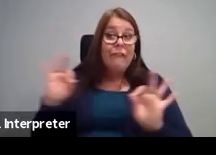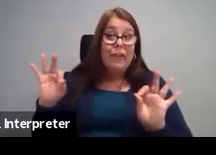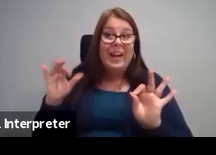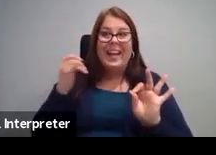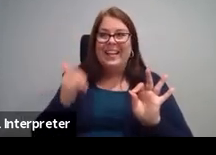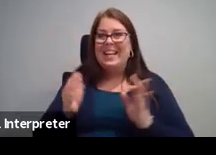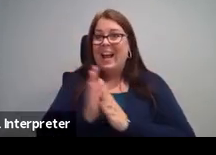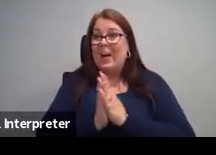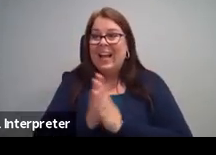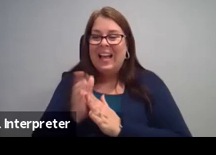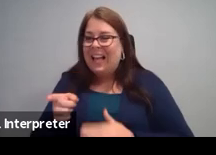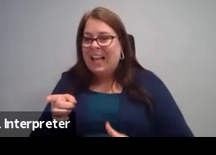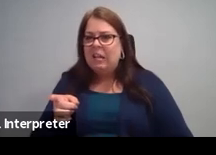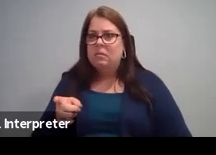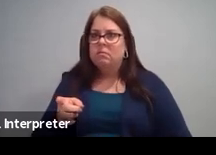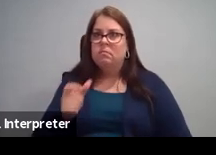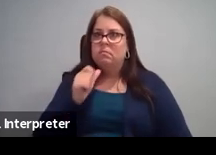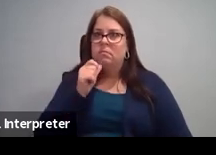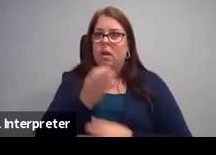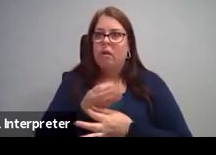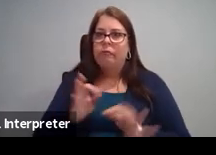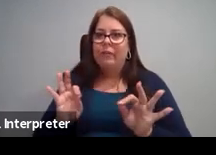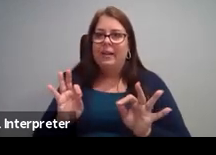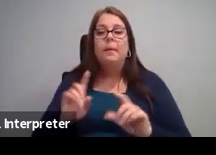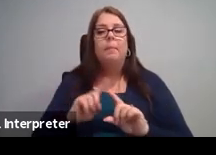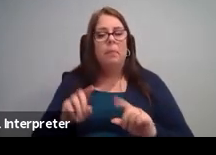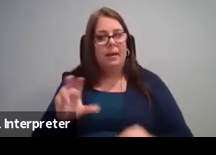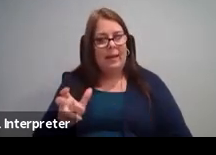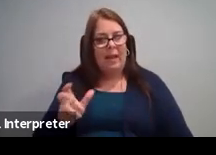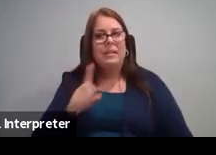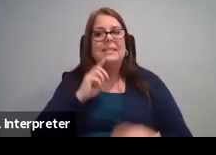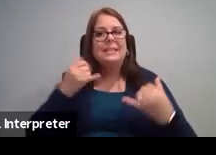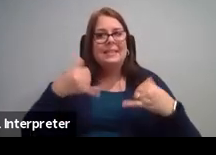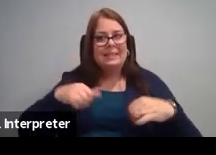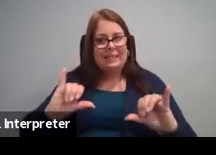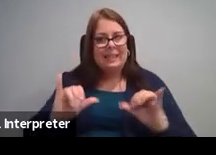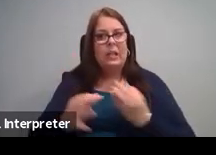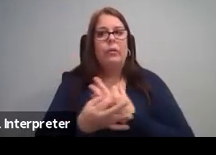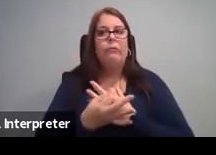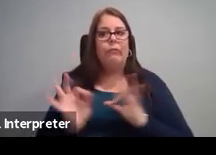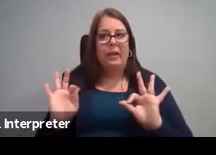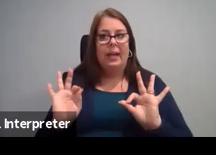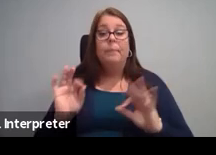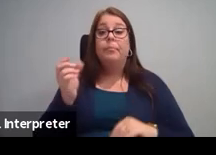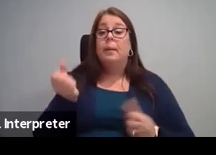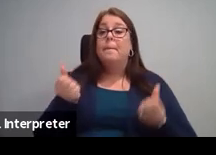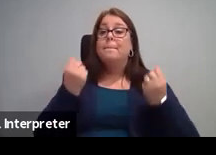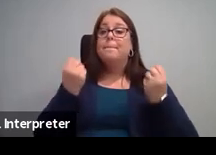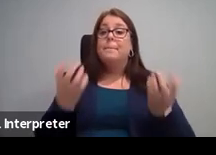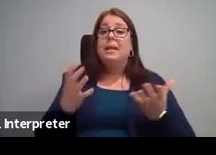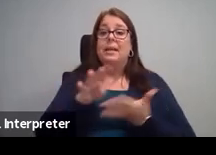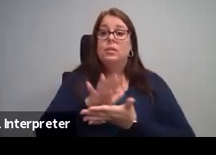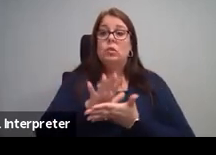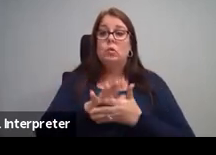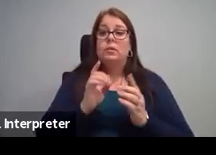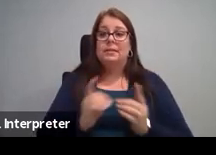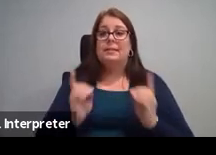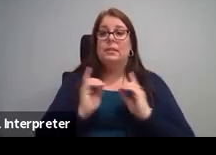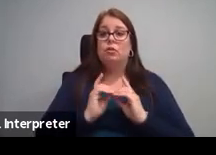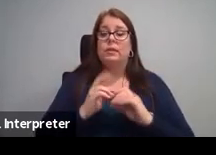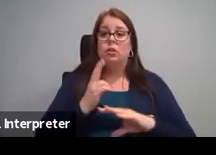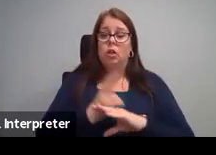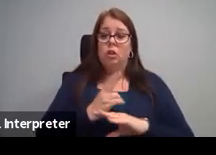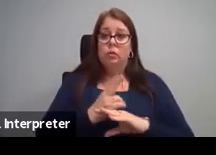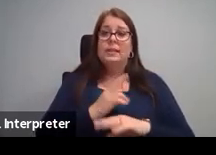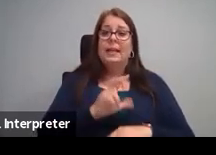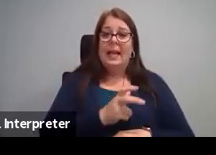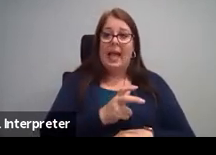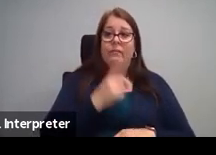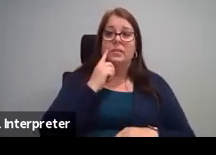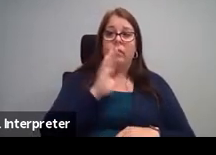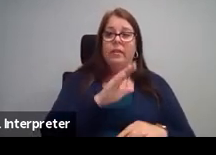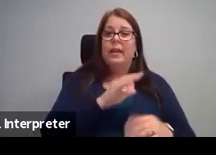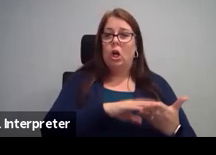Allison frenzel: Checking on that many school districts have adopted canvas for their learning management system. Some are using Google Classroom. Others are using school ology and so